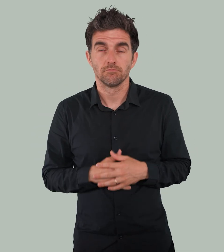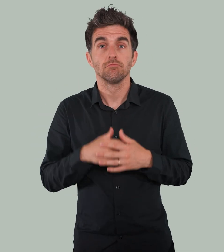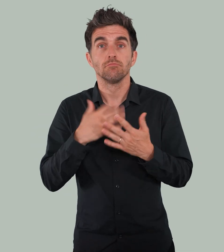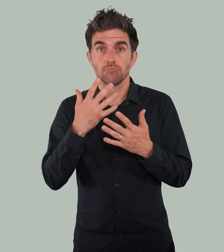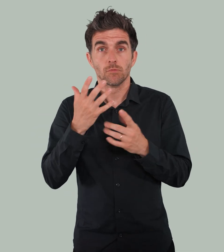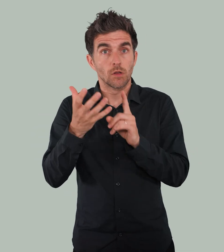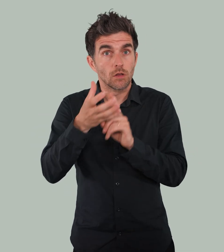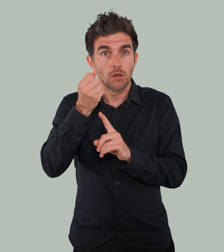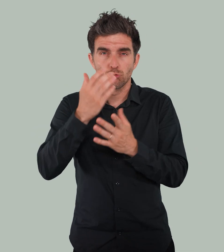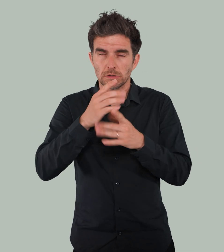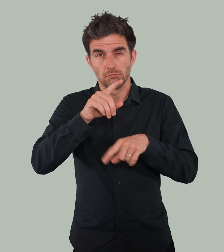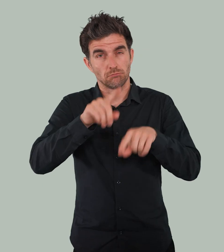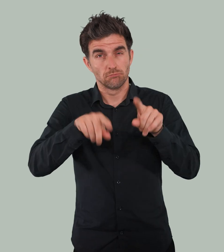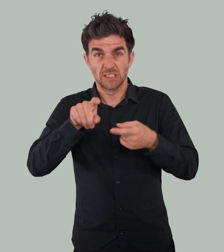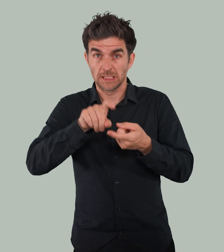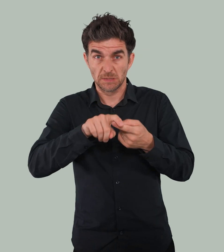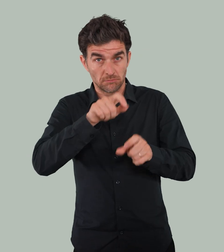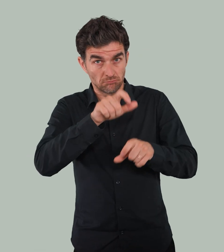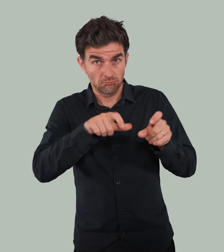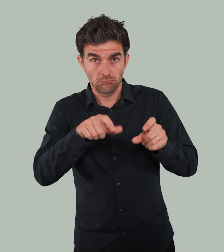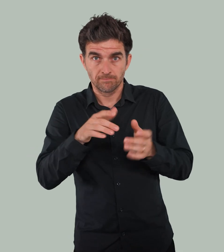Suggest that outcomes may vary depending on an individual’s ability